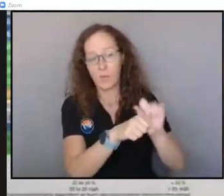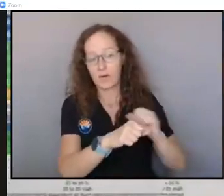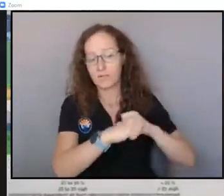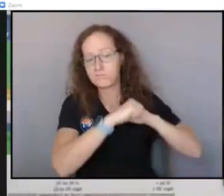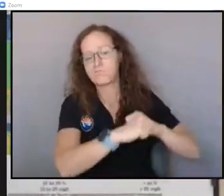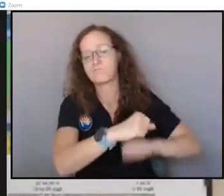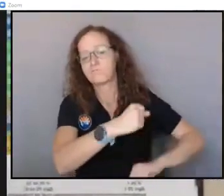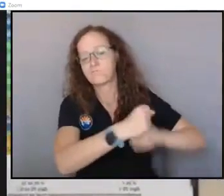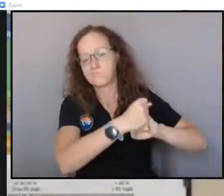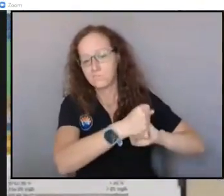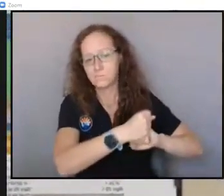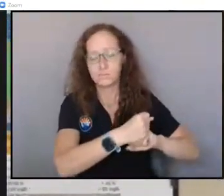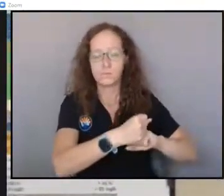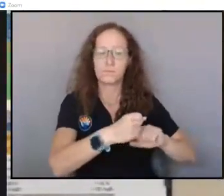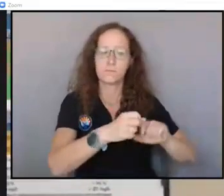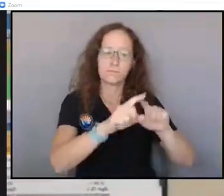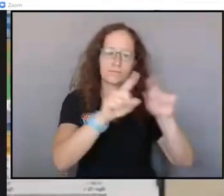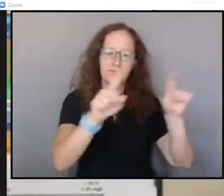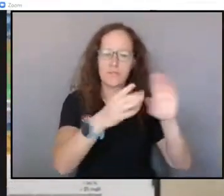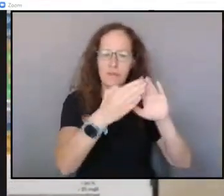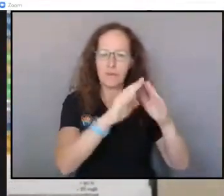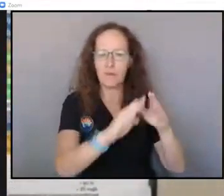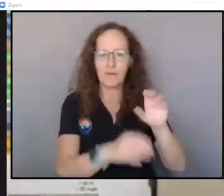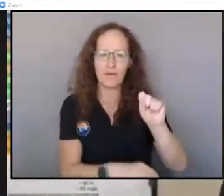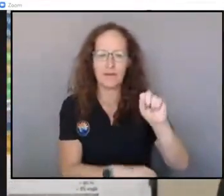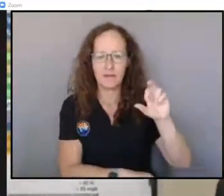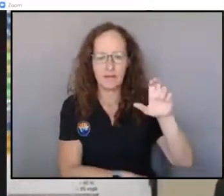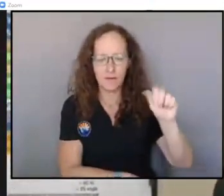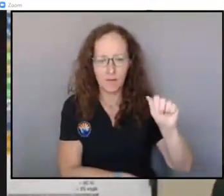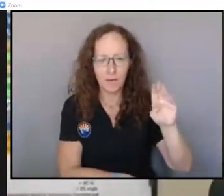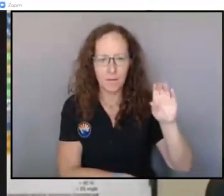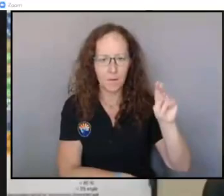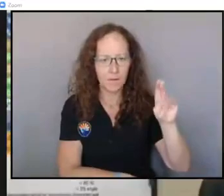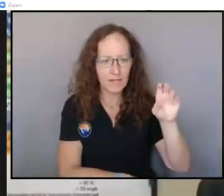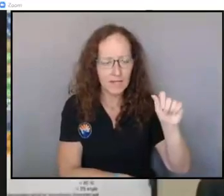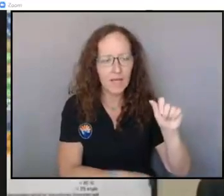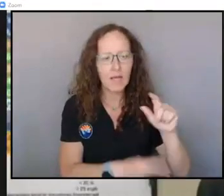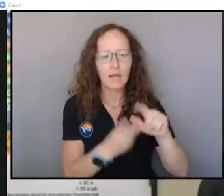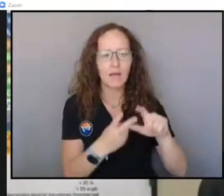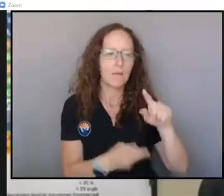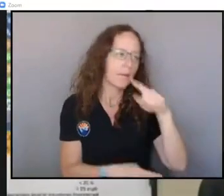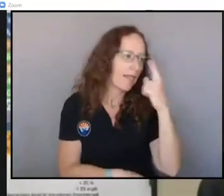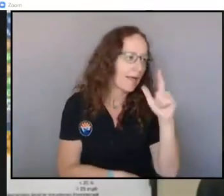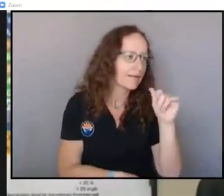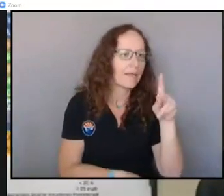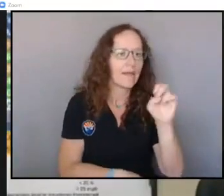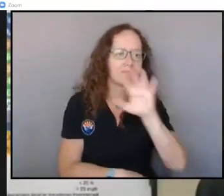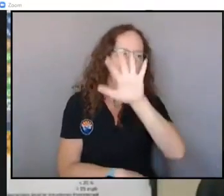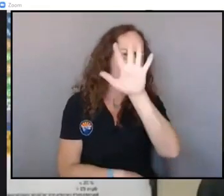THEY ARE GOING TO CONTINUE THAT HARD WORK ON MAKING SURE THEY HARDEN THOSE COMMUNITIES. AND THE SAME GOES WITH THE RESOURCES, ALL THE HEAVY